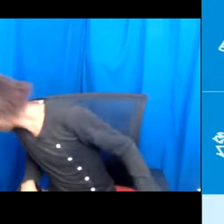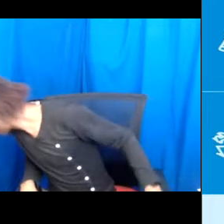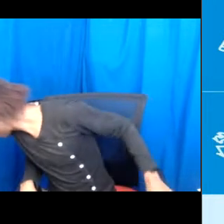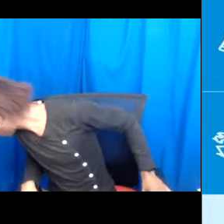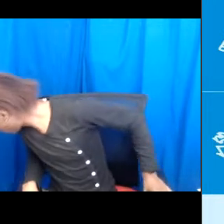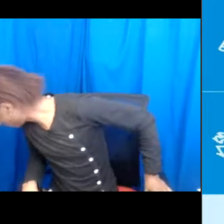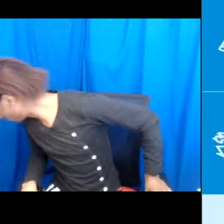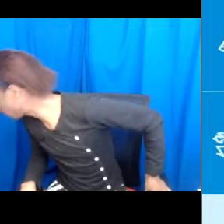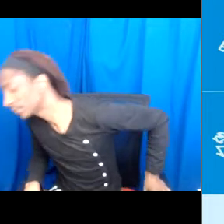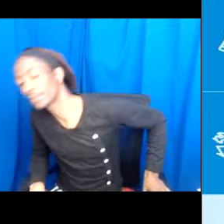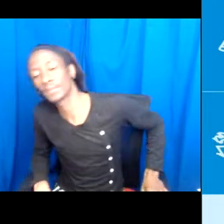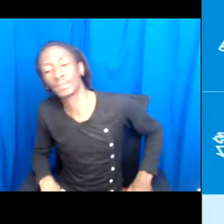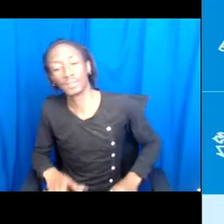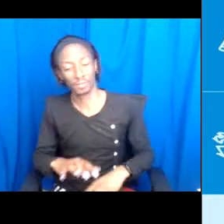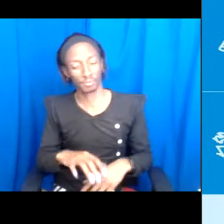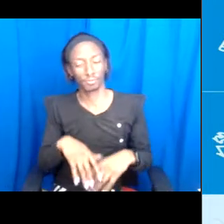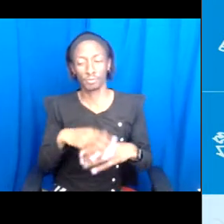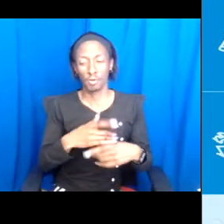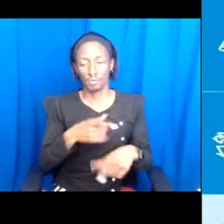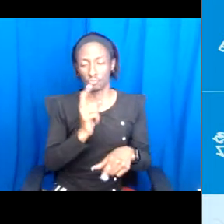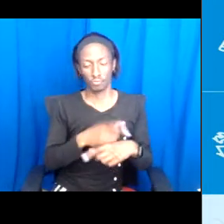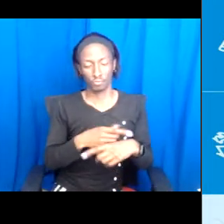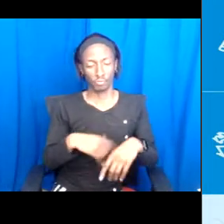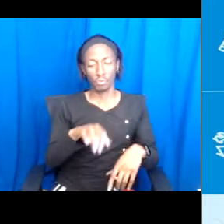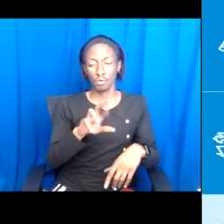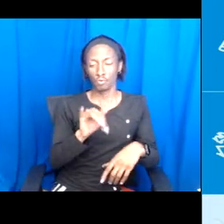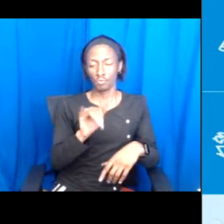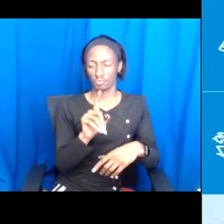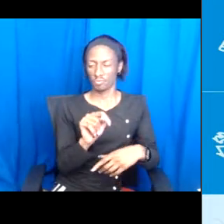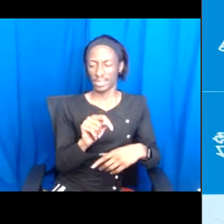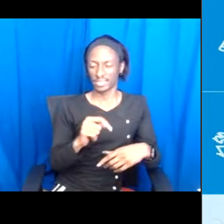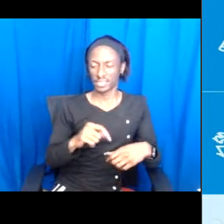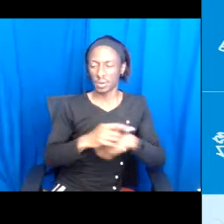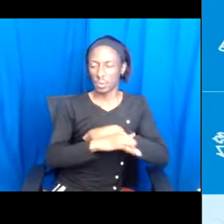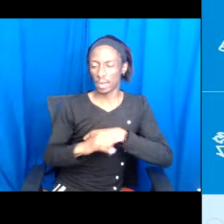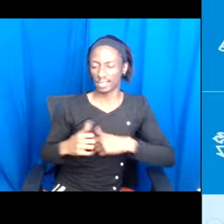Because right whales live along the Eastern Seaboard of Canada and North America.